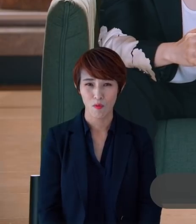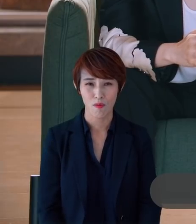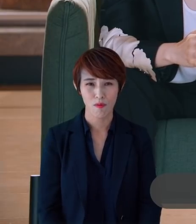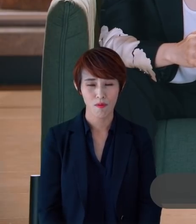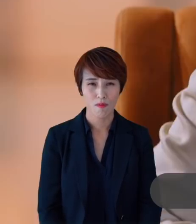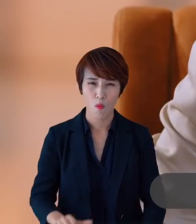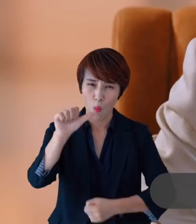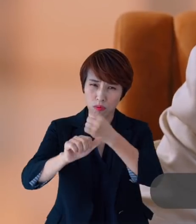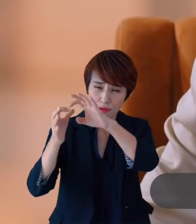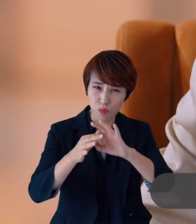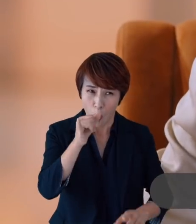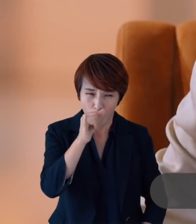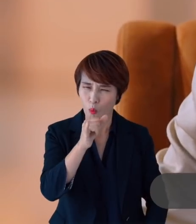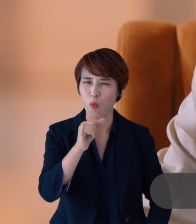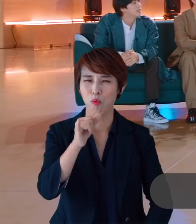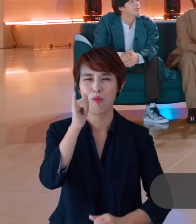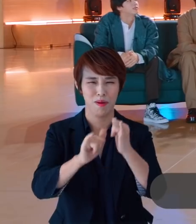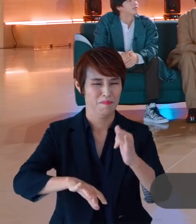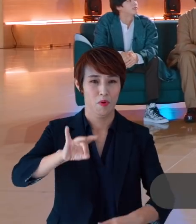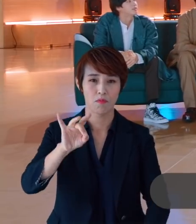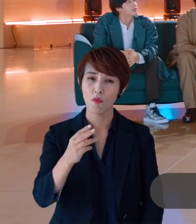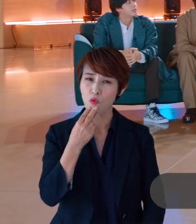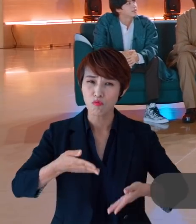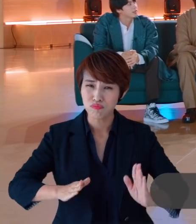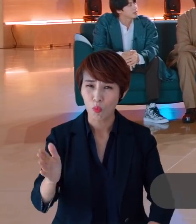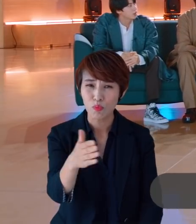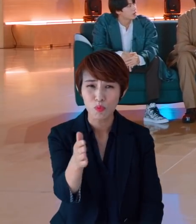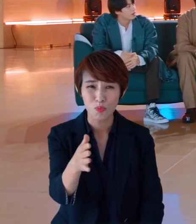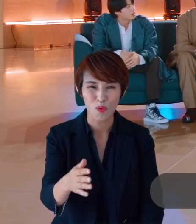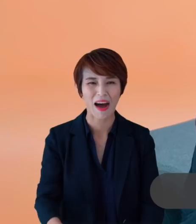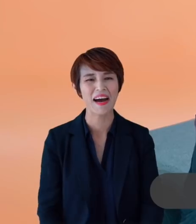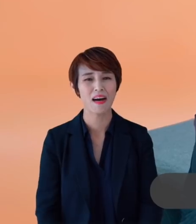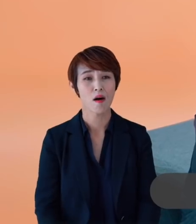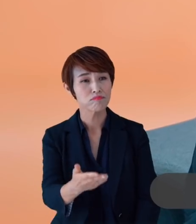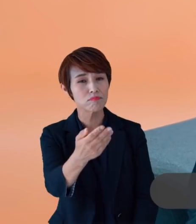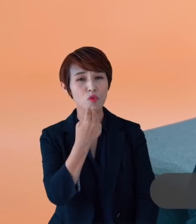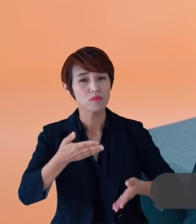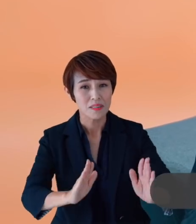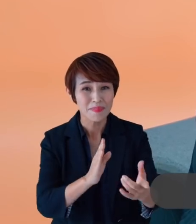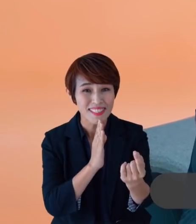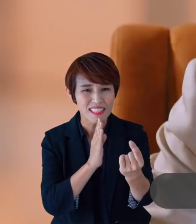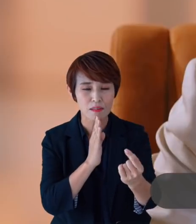Well, the funny thing is that none of us are actually from Seoul Jin: Yeah, but you were born in Seoul